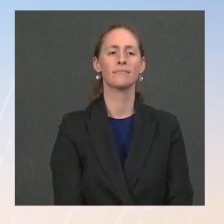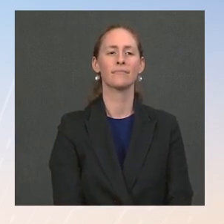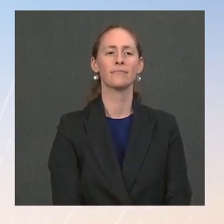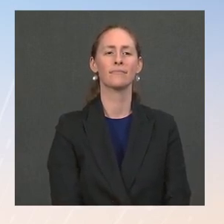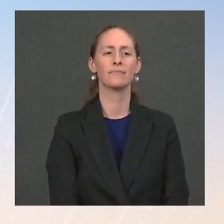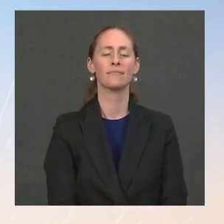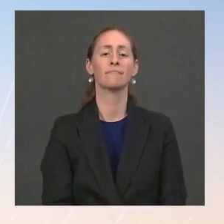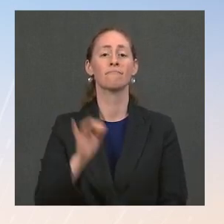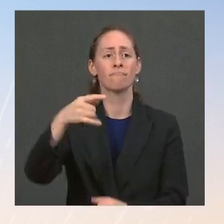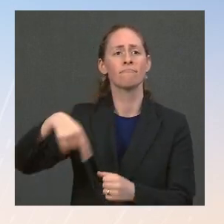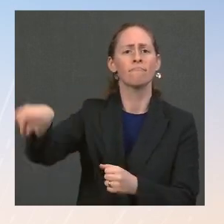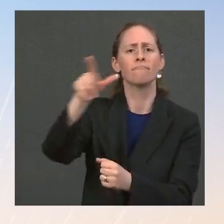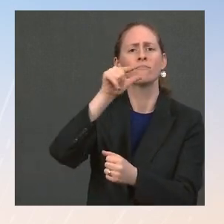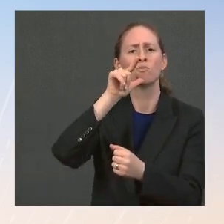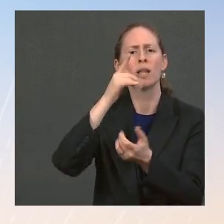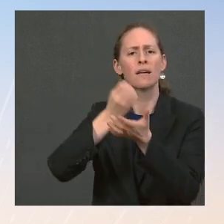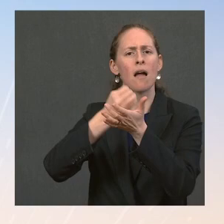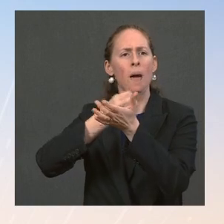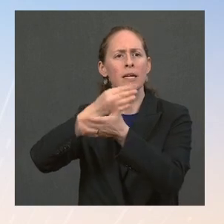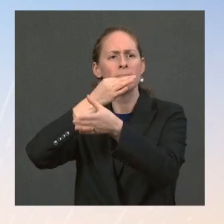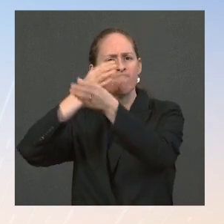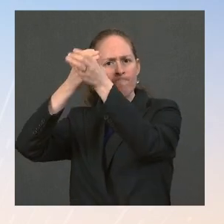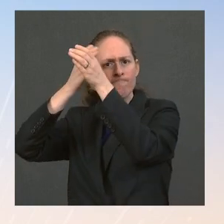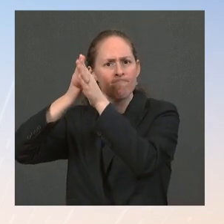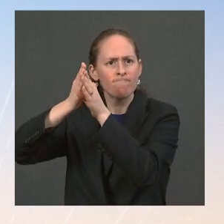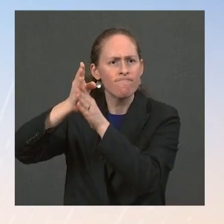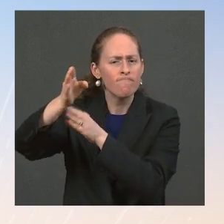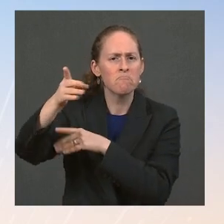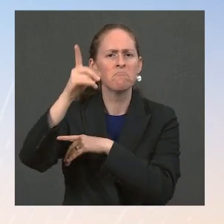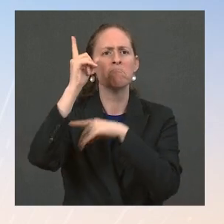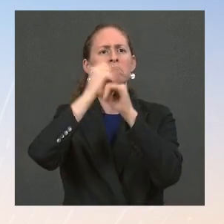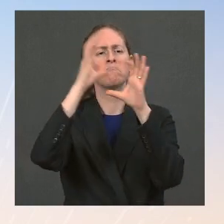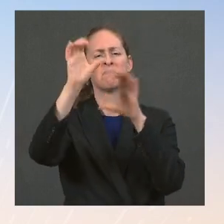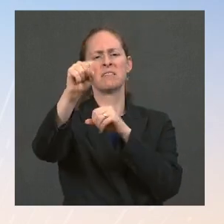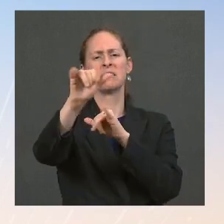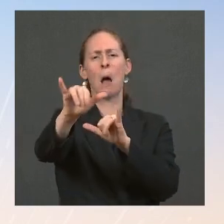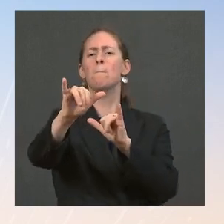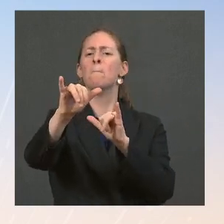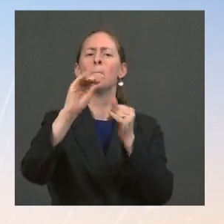that we're currently implementing, yes. The Press: Okay. And then, finally, today,